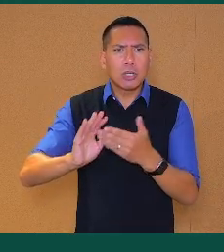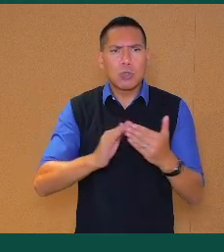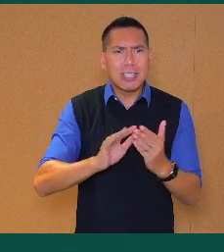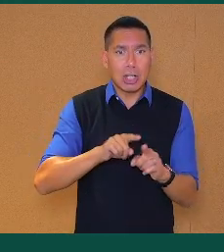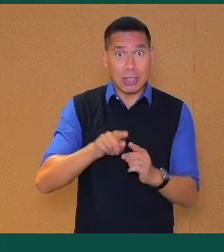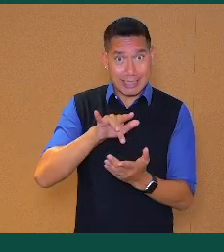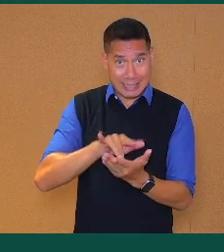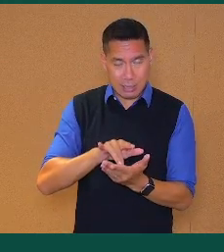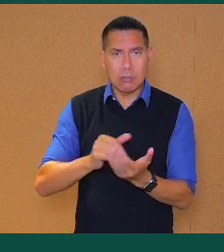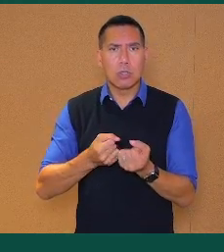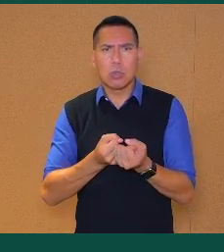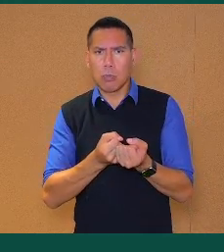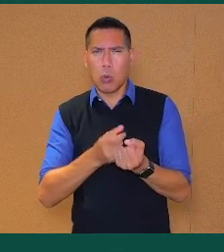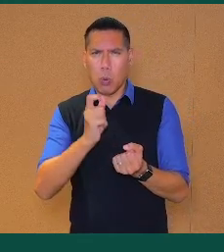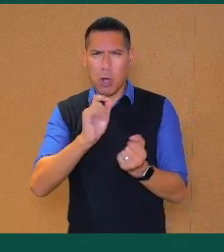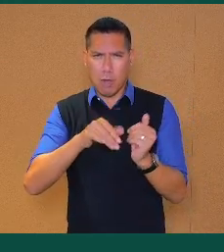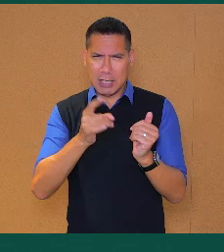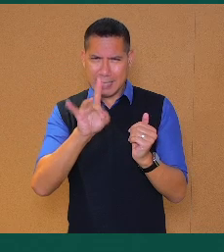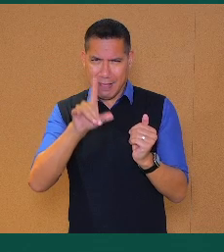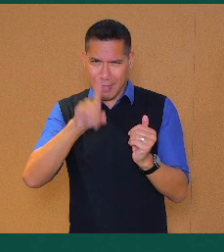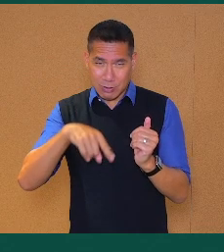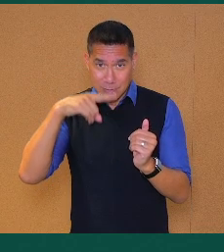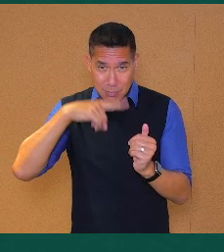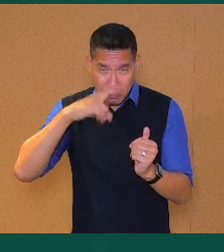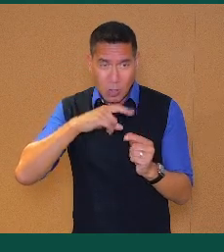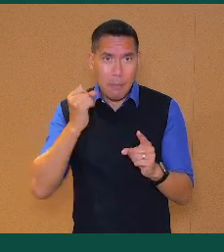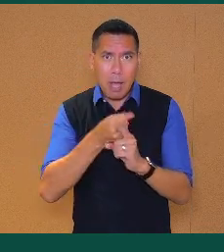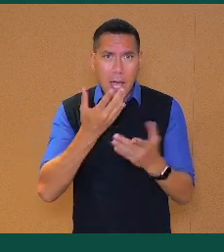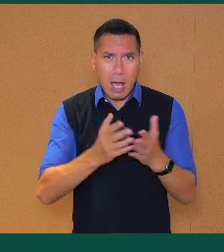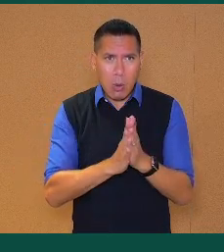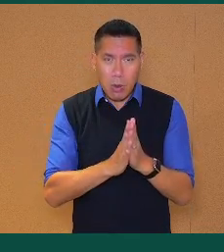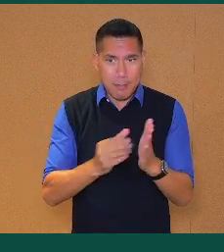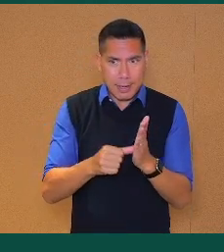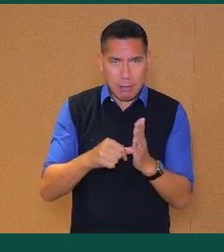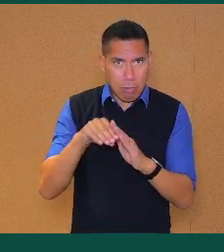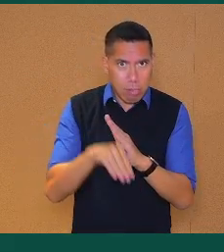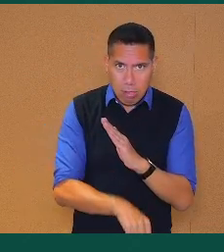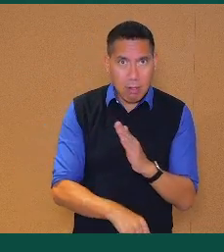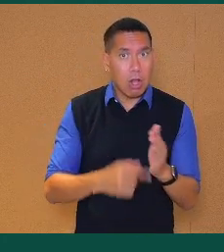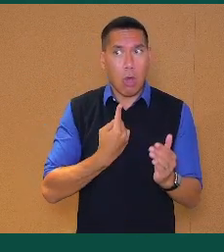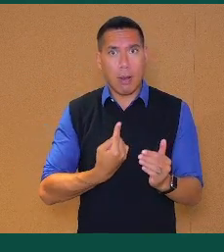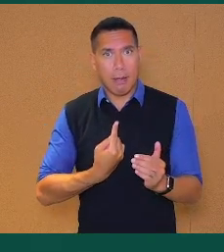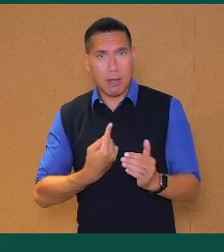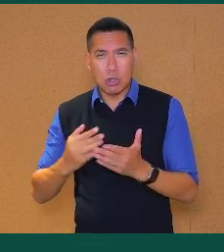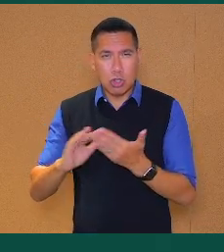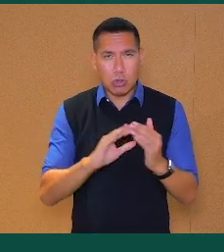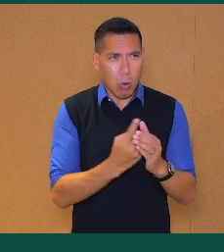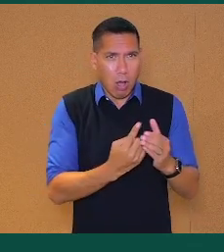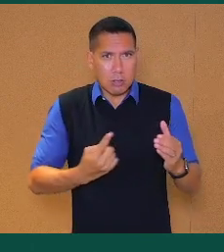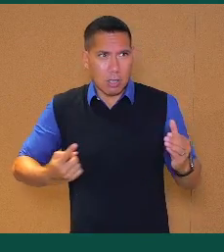19 restrictions. Port Welcomers Program. The